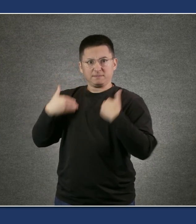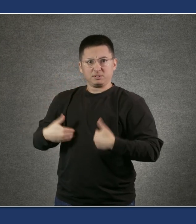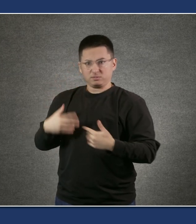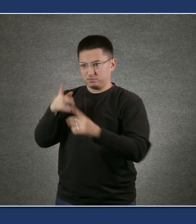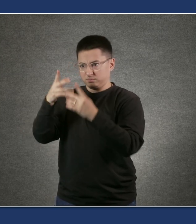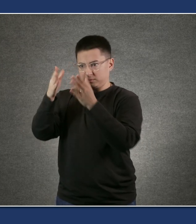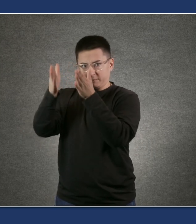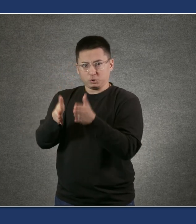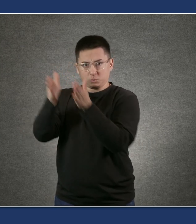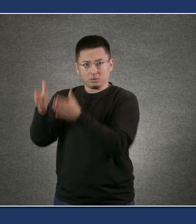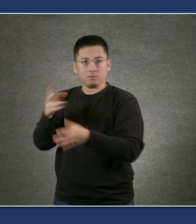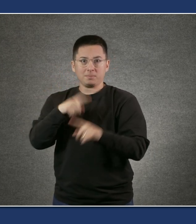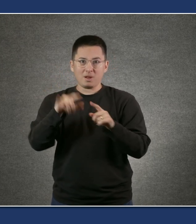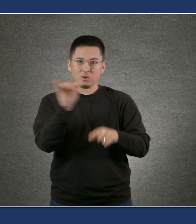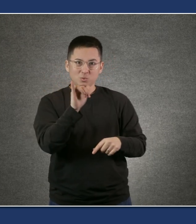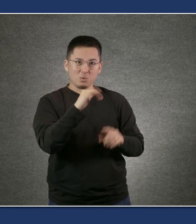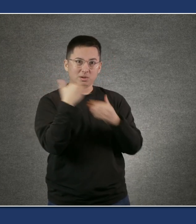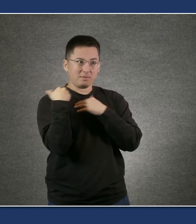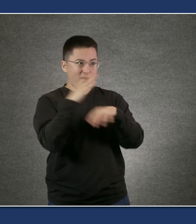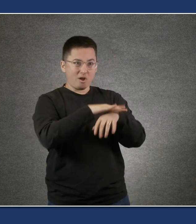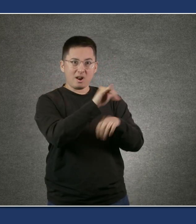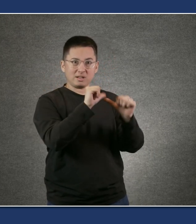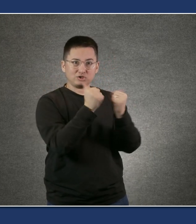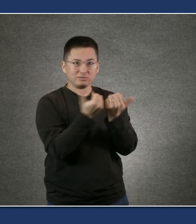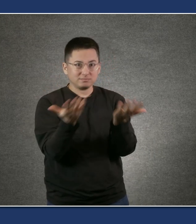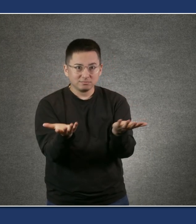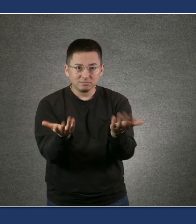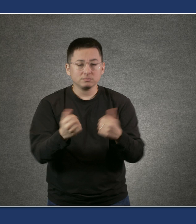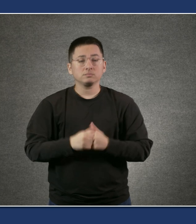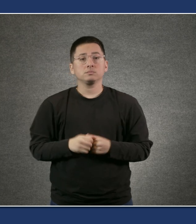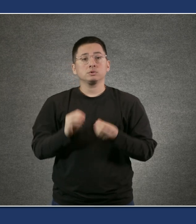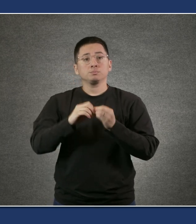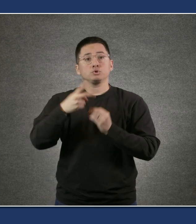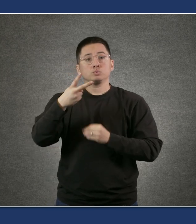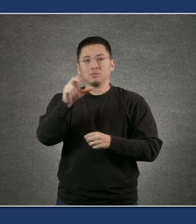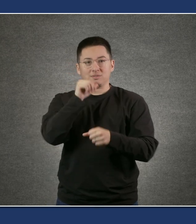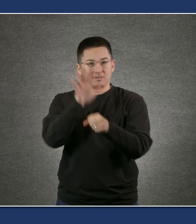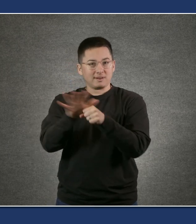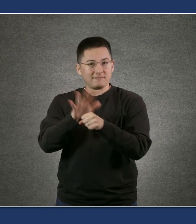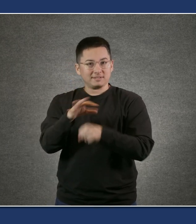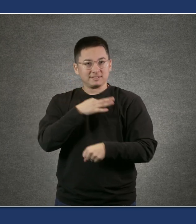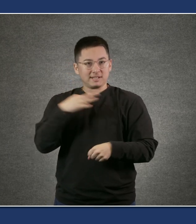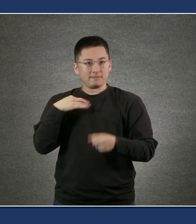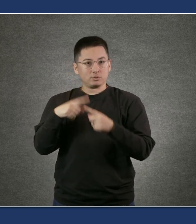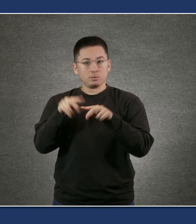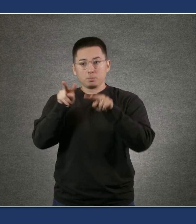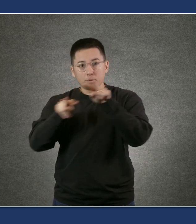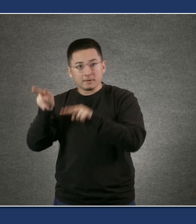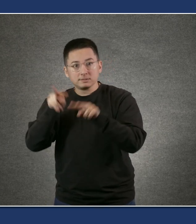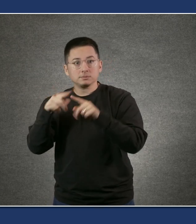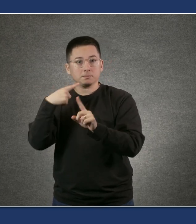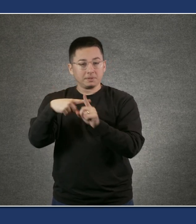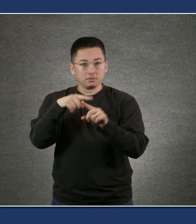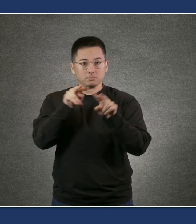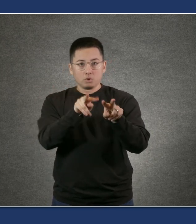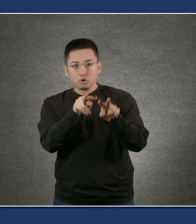Two, lack of sufficient staff to supervise and monitor the documentation necessary to monitor such a program